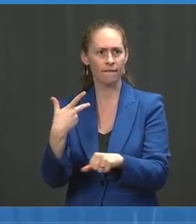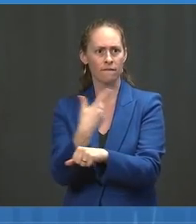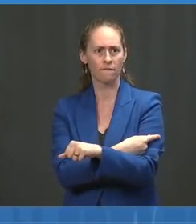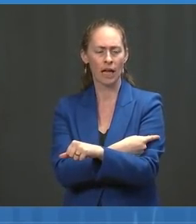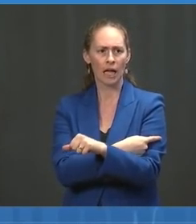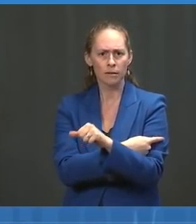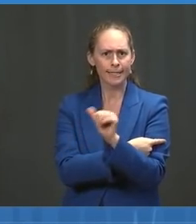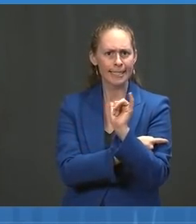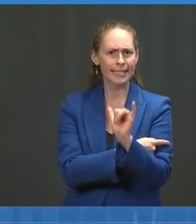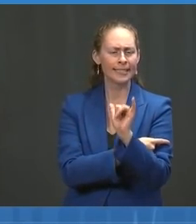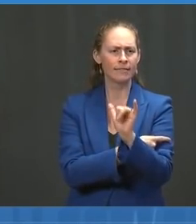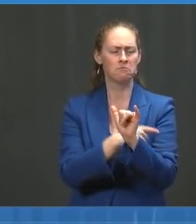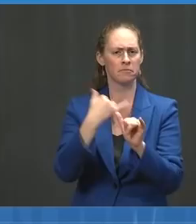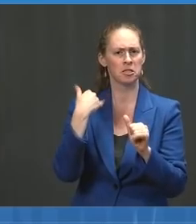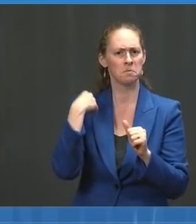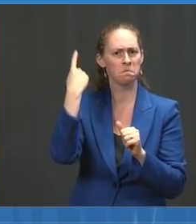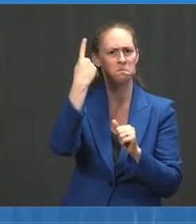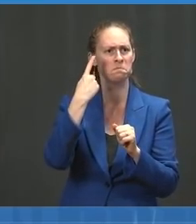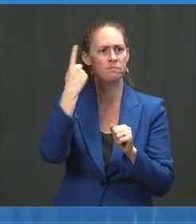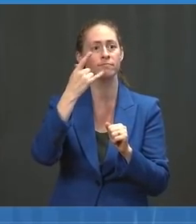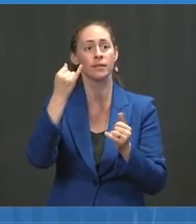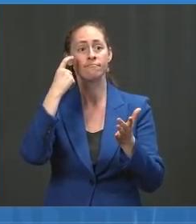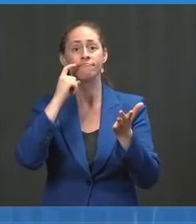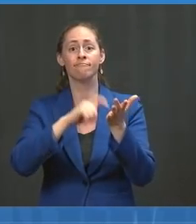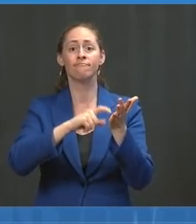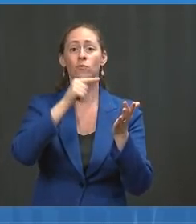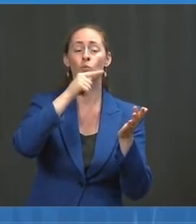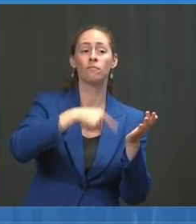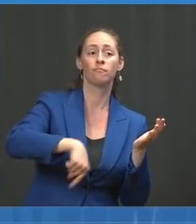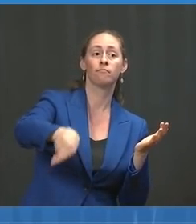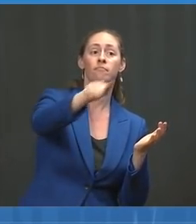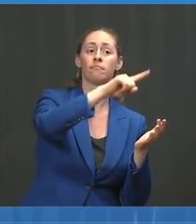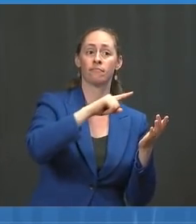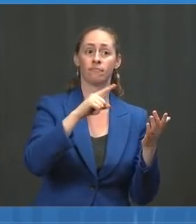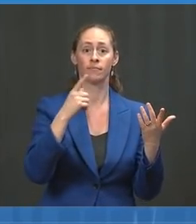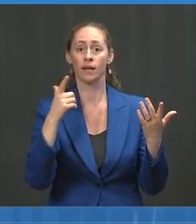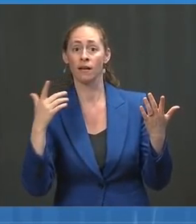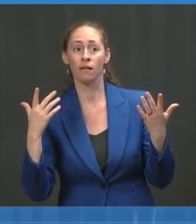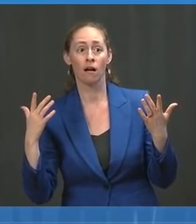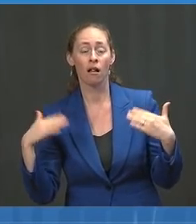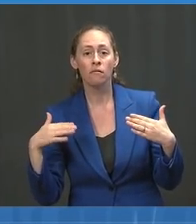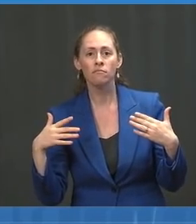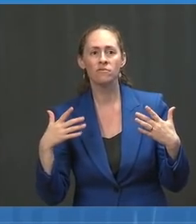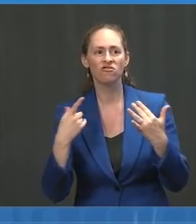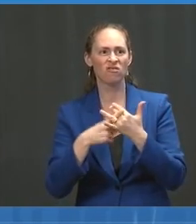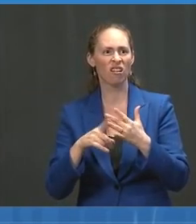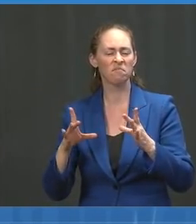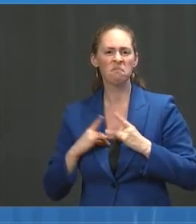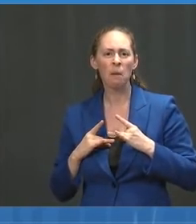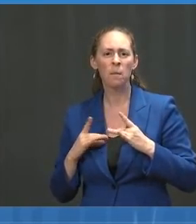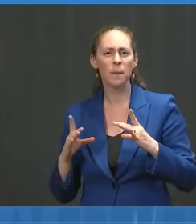who ended up hospitalized with COVID-19. What are you going to do to try and get more pregnant people to get vaccinated,